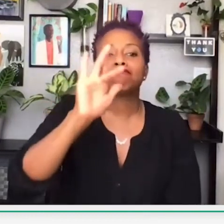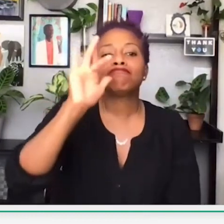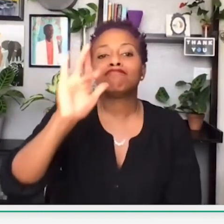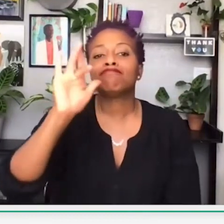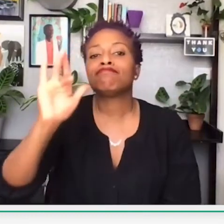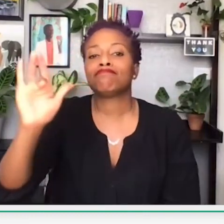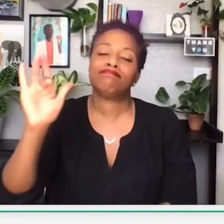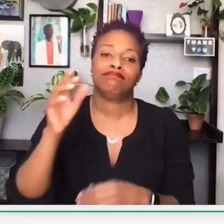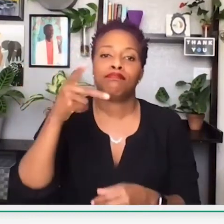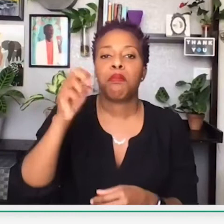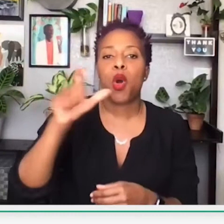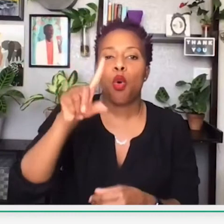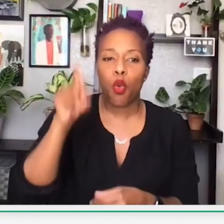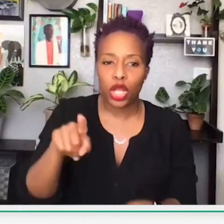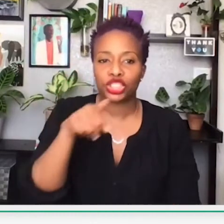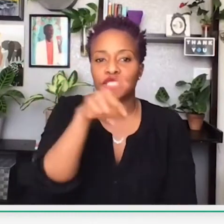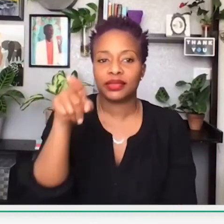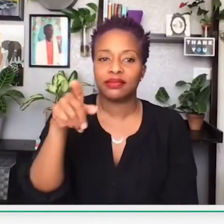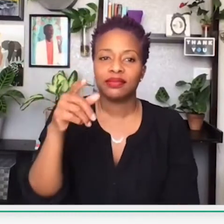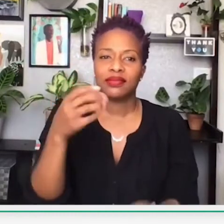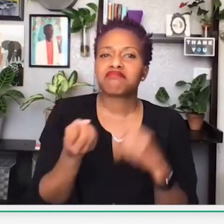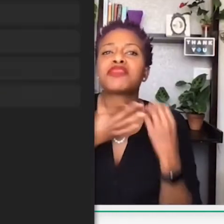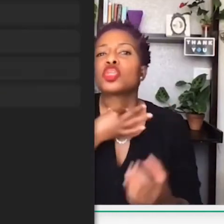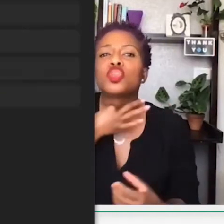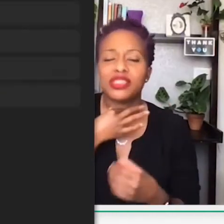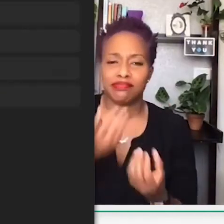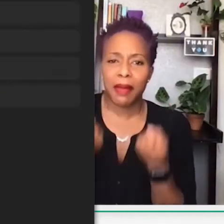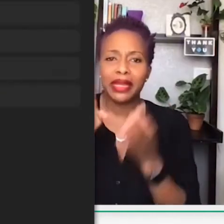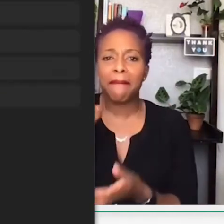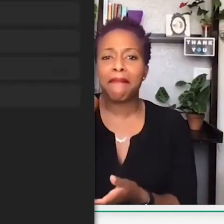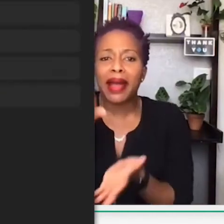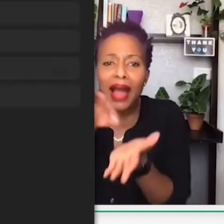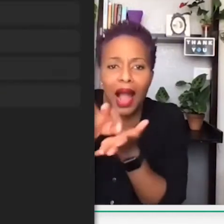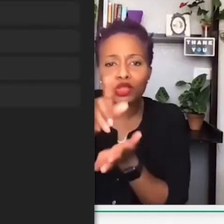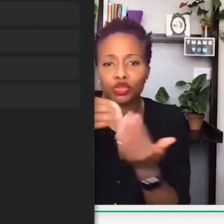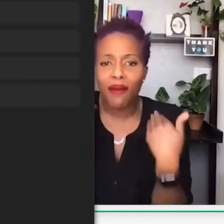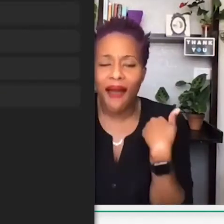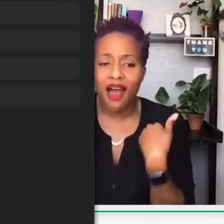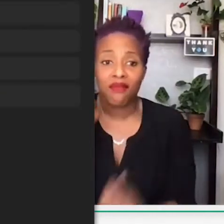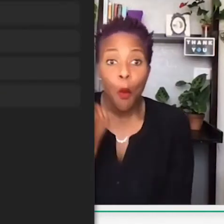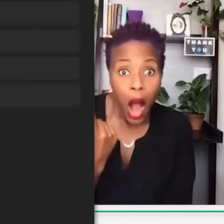Now a quick poll. You're able to choose each of these options. I'm just wondering.